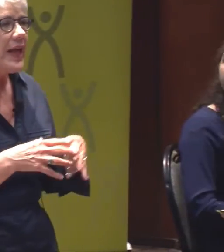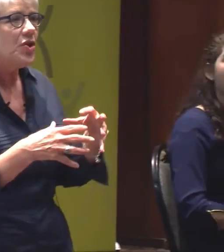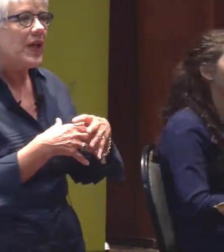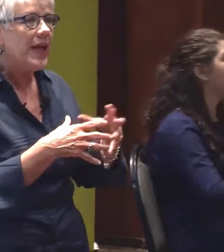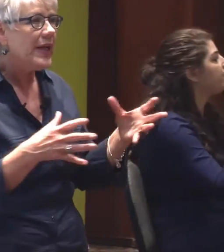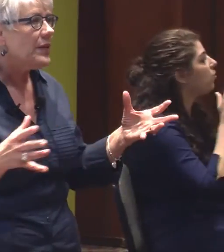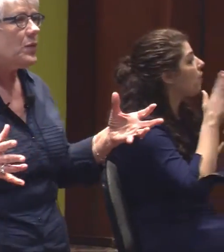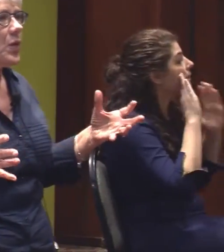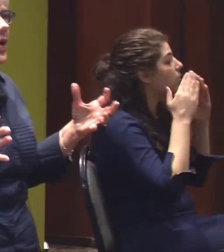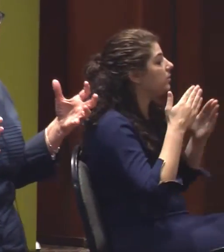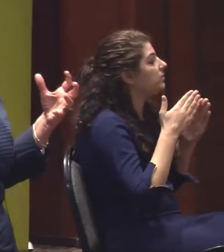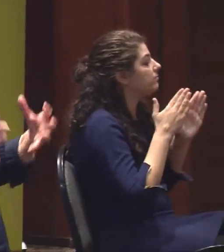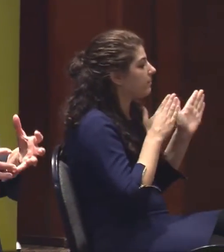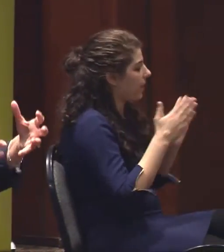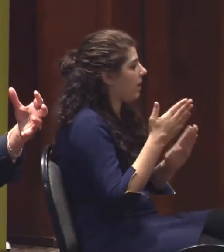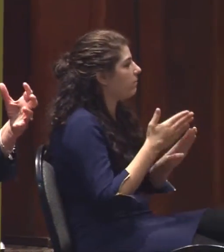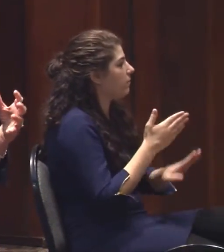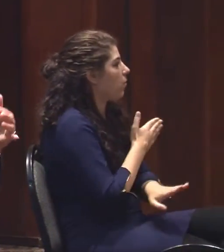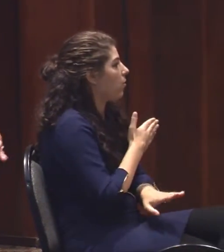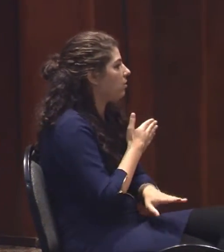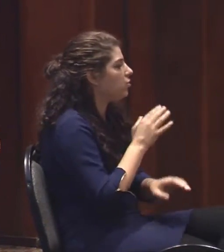Again, you can't work on everything.